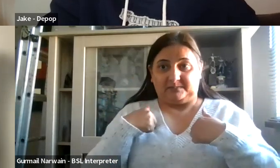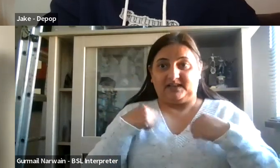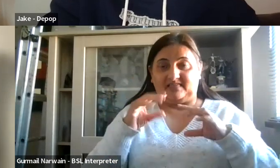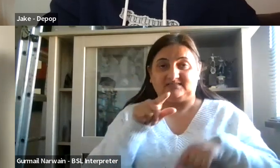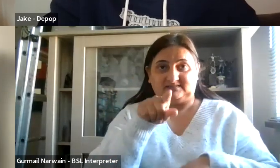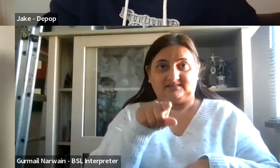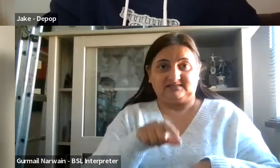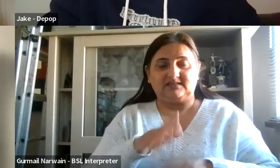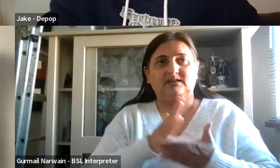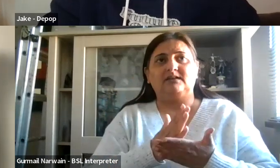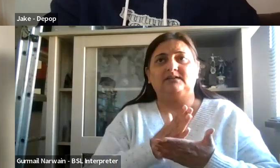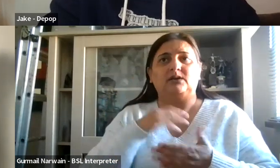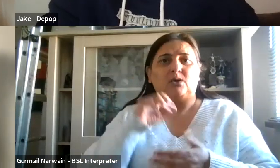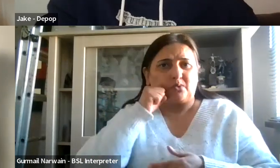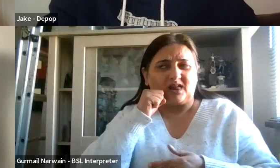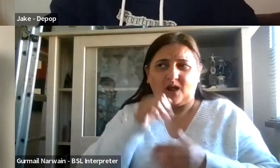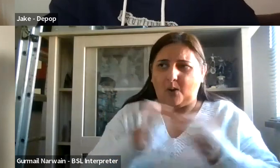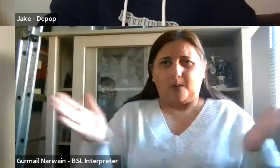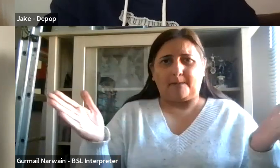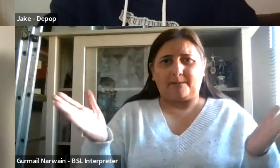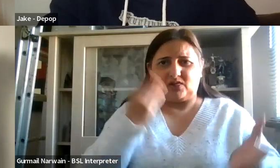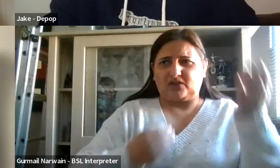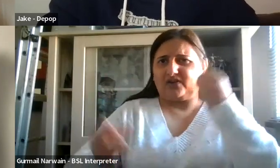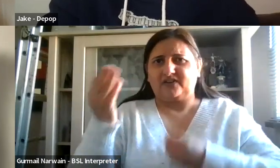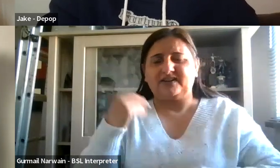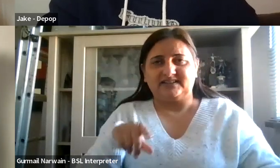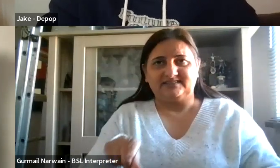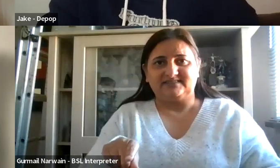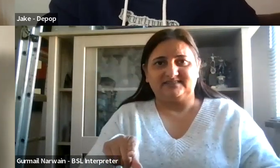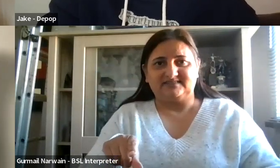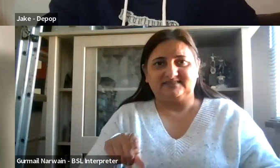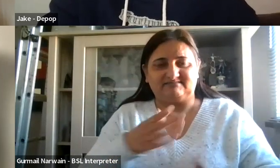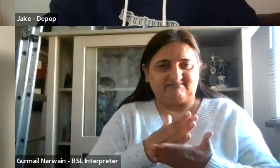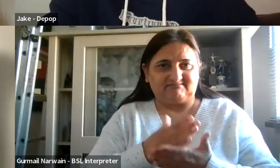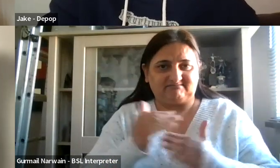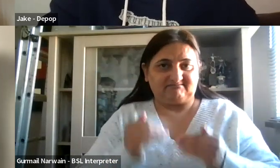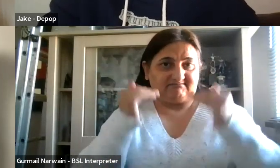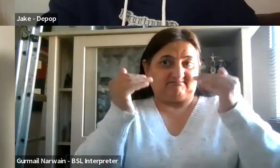That is it for me. I think our we're so willing and open to learning and and being ahead of the market. We are so willing and open to learning and being ahead of the market.